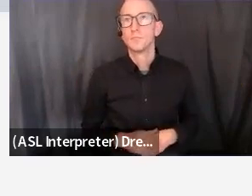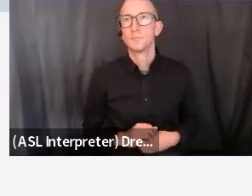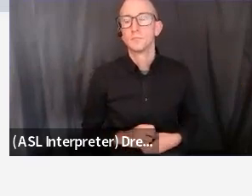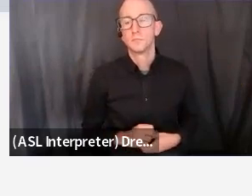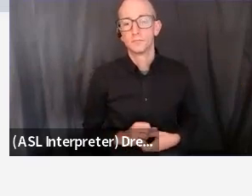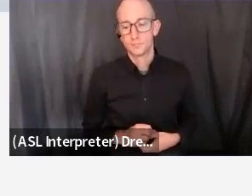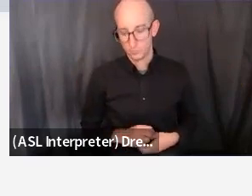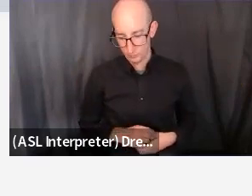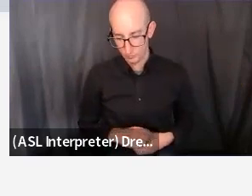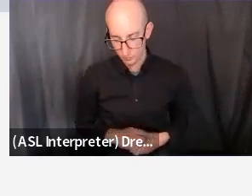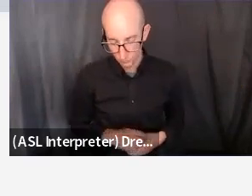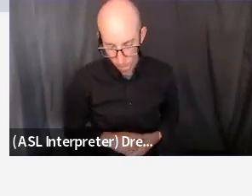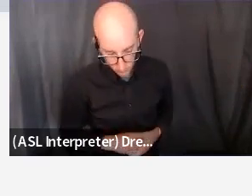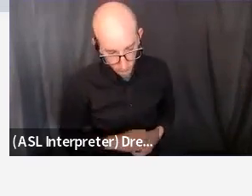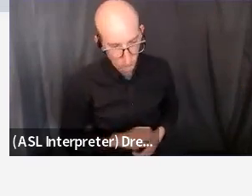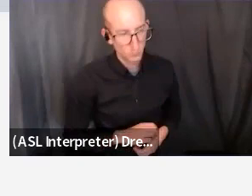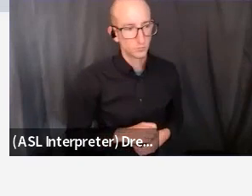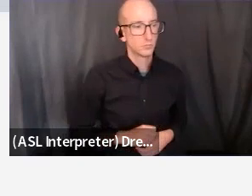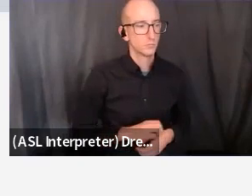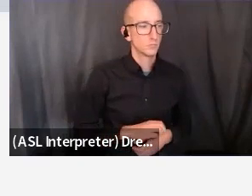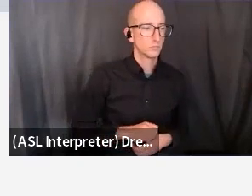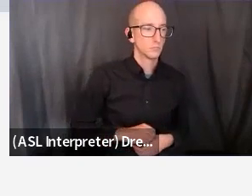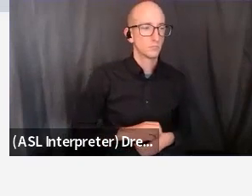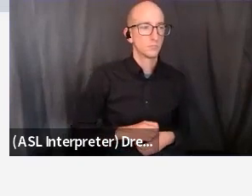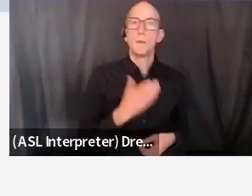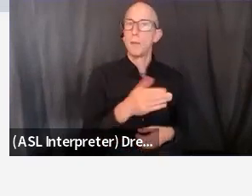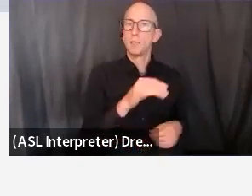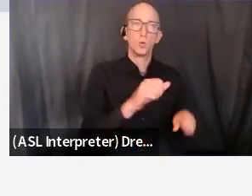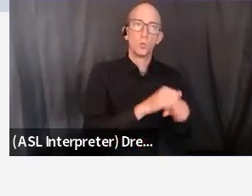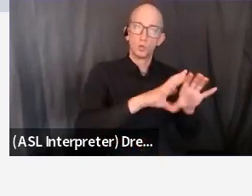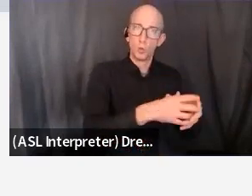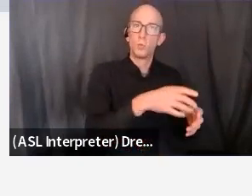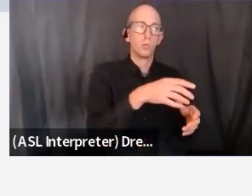infrastructure at ports. The Bipartisan Infrastructure Law, also known as BIL,